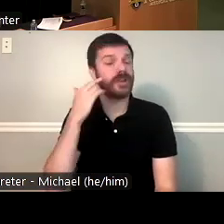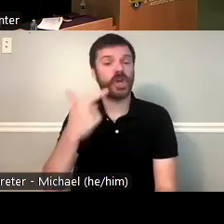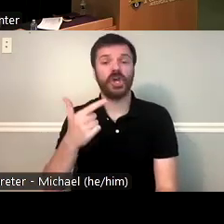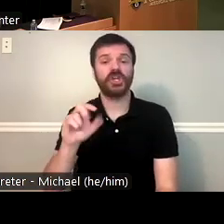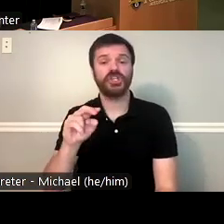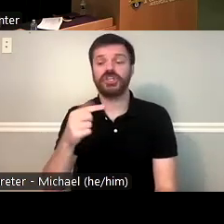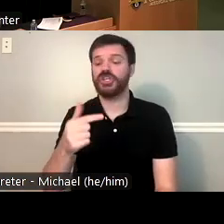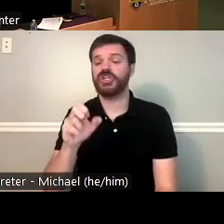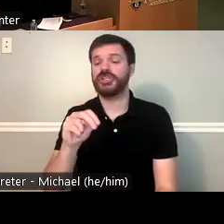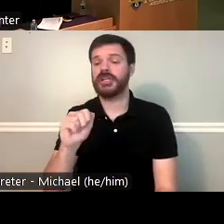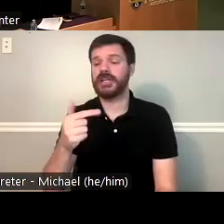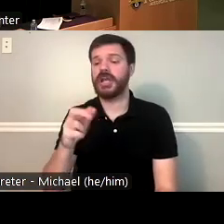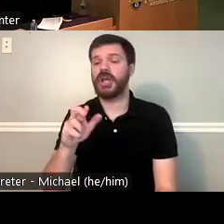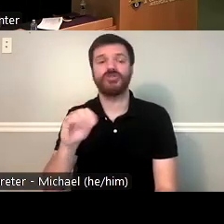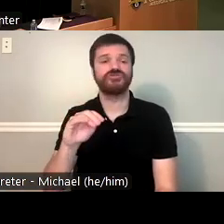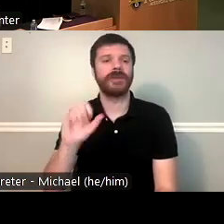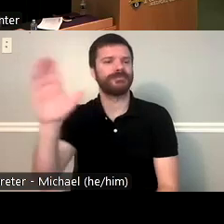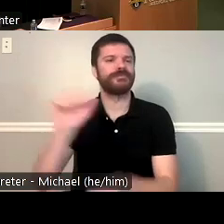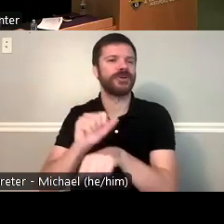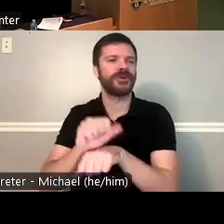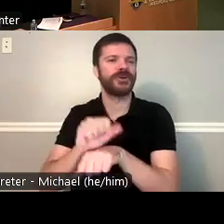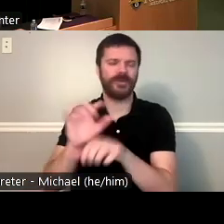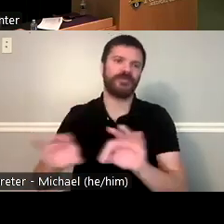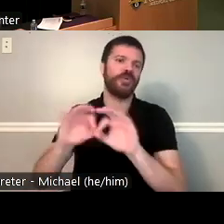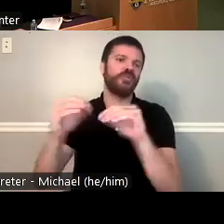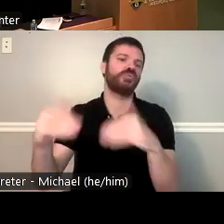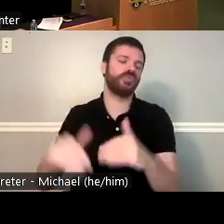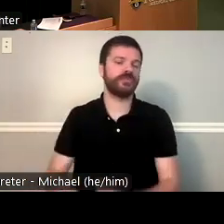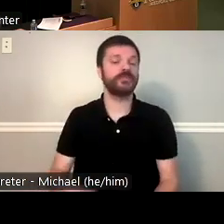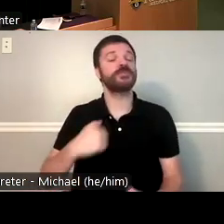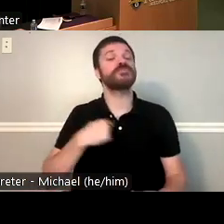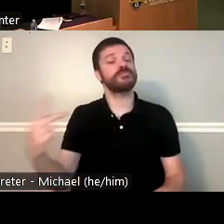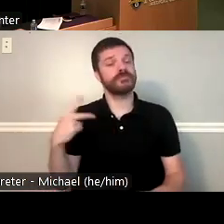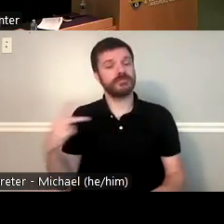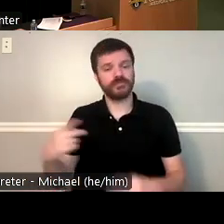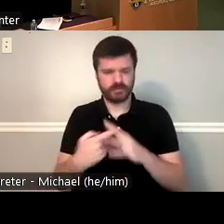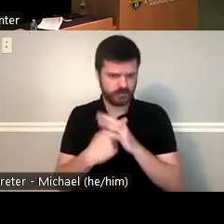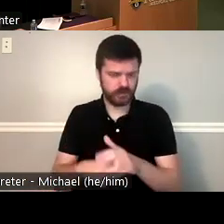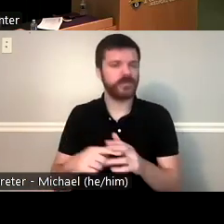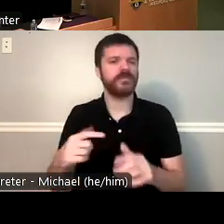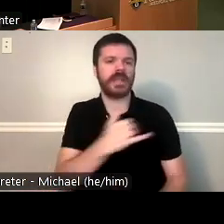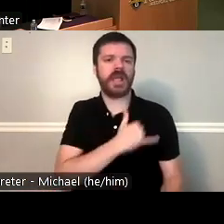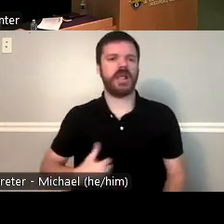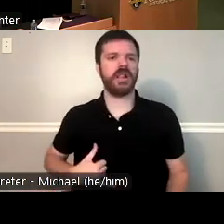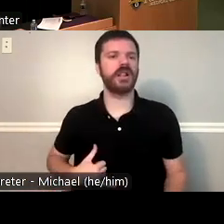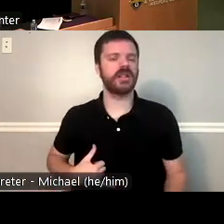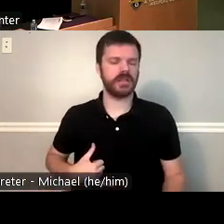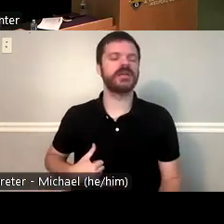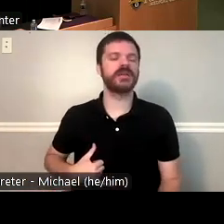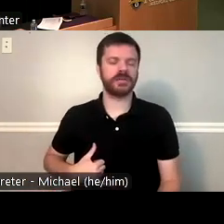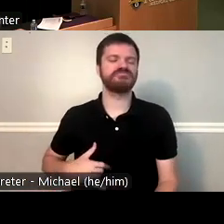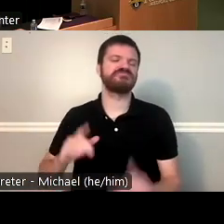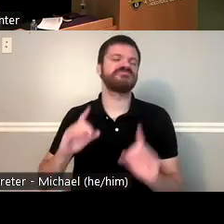work in that area uh when we began in our work um we were at Yale uh in uh Department of psychiat